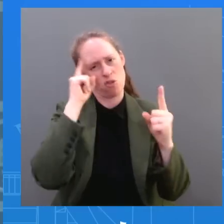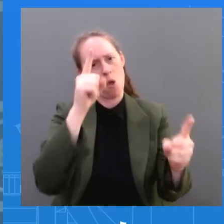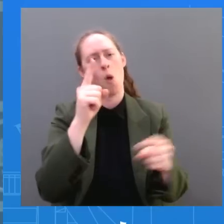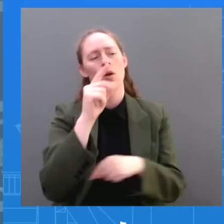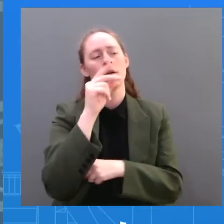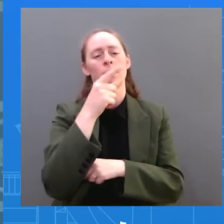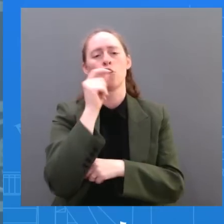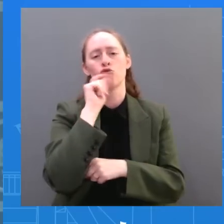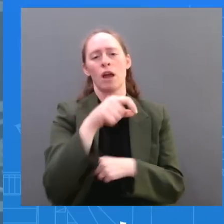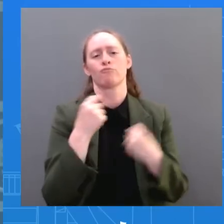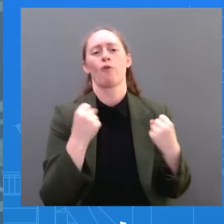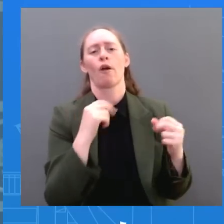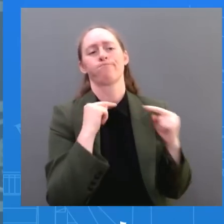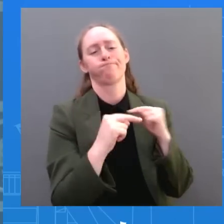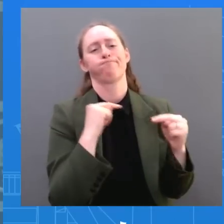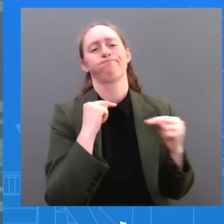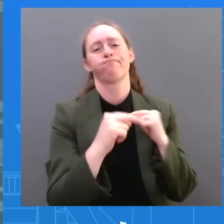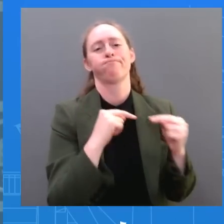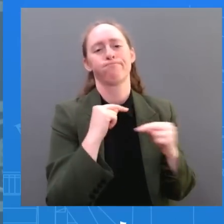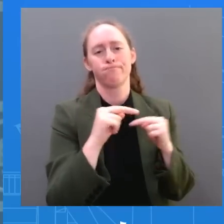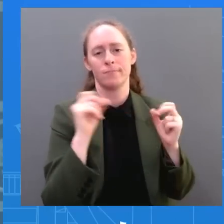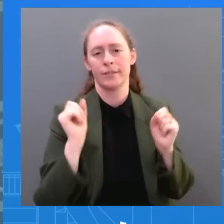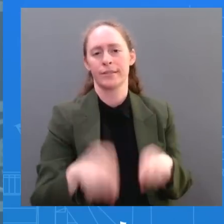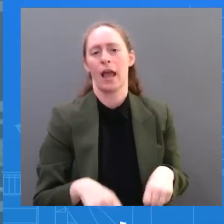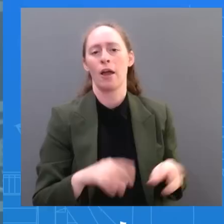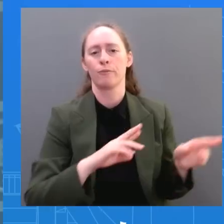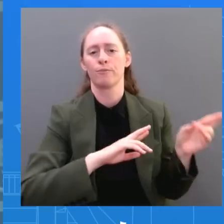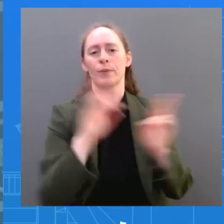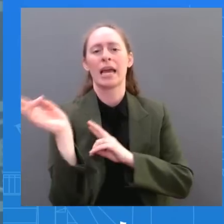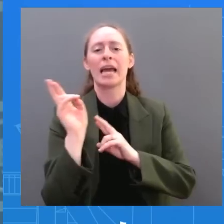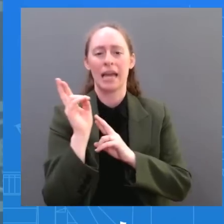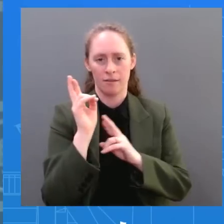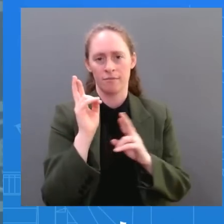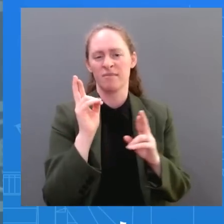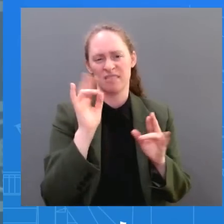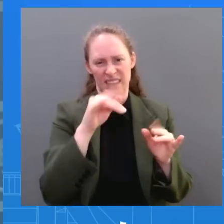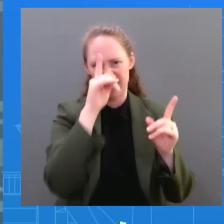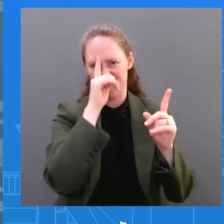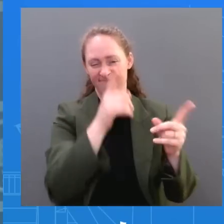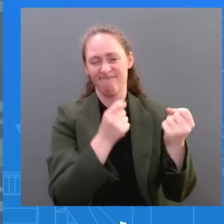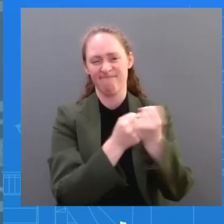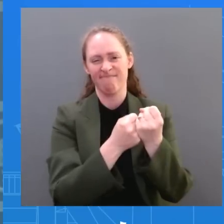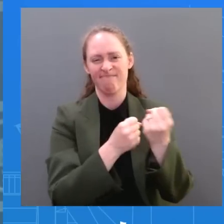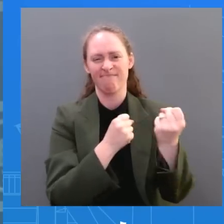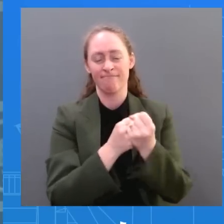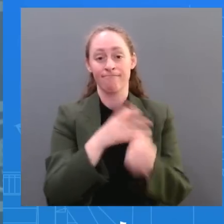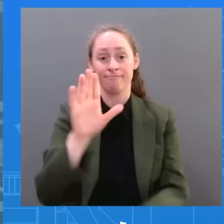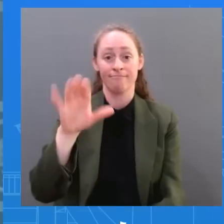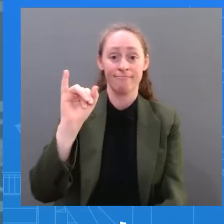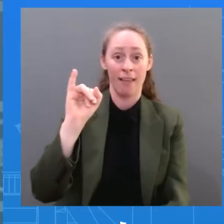so when there is that opportunity to do those negotiations, they're able to do that. But what we have seen from --